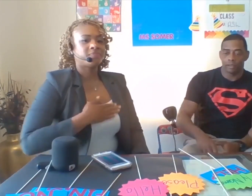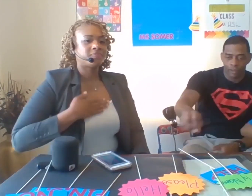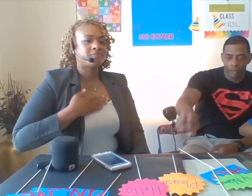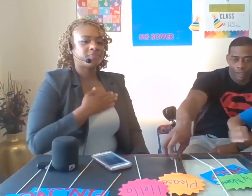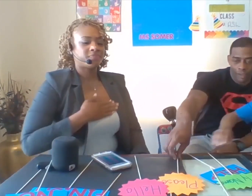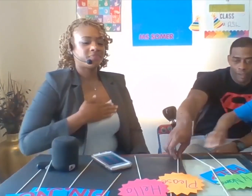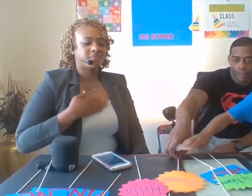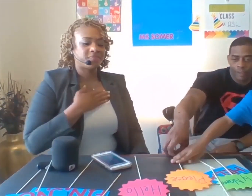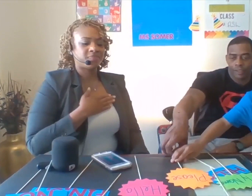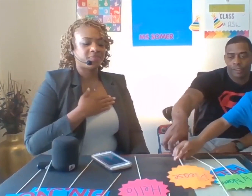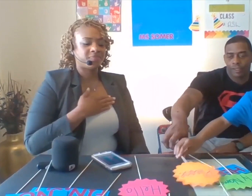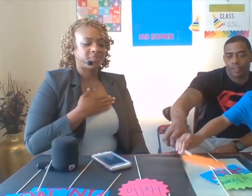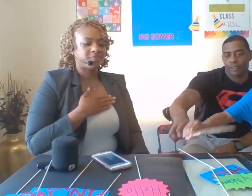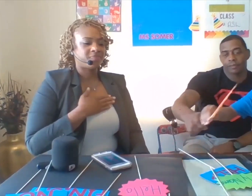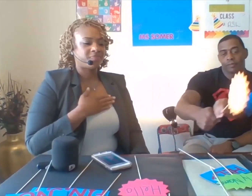you